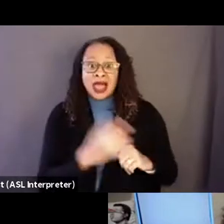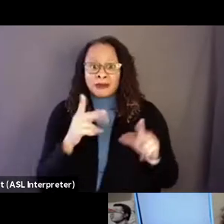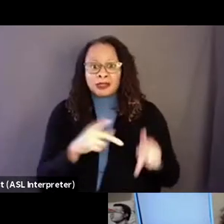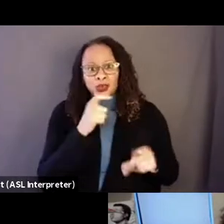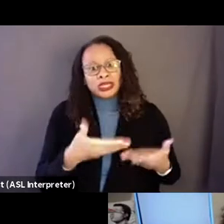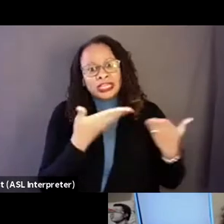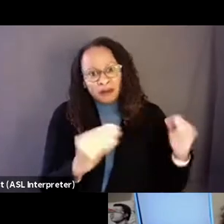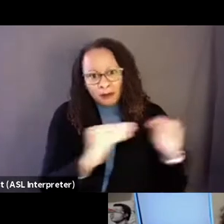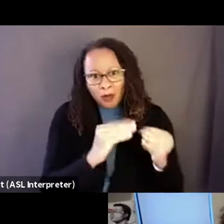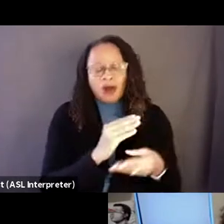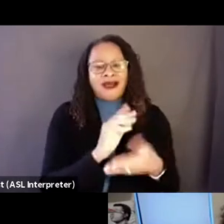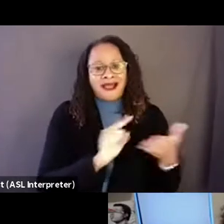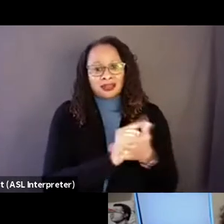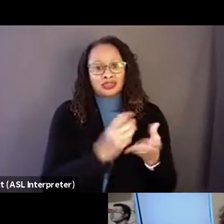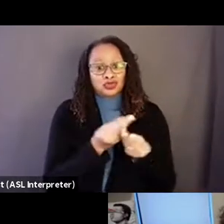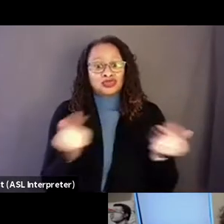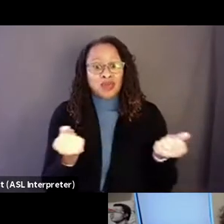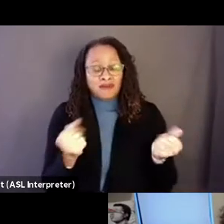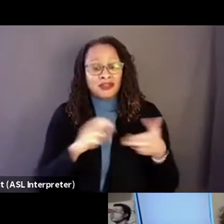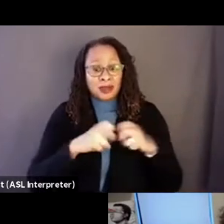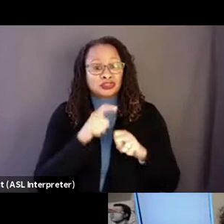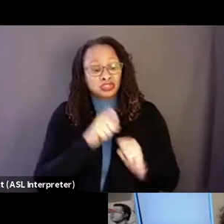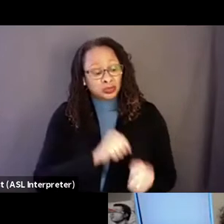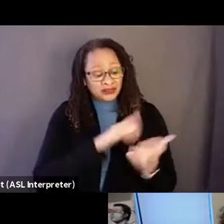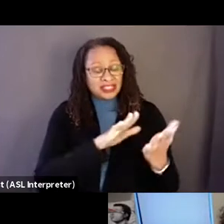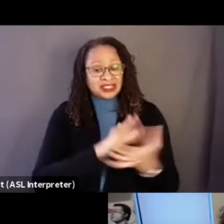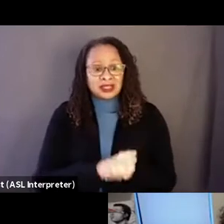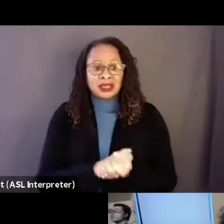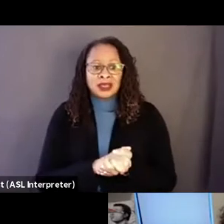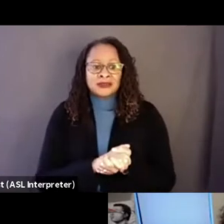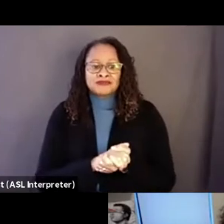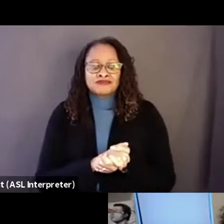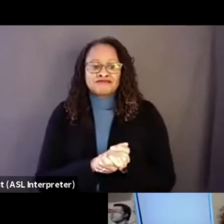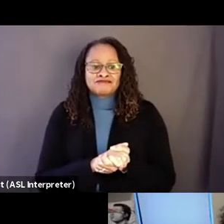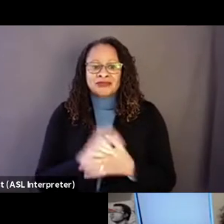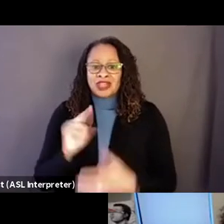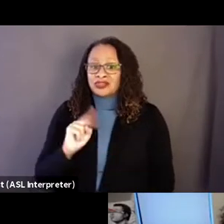to solve the problem that she was facing. But then, Nunu we hear you say,